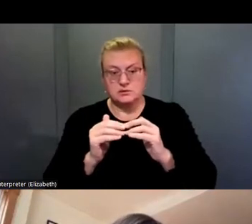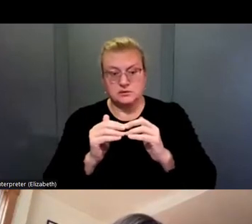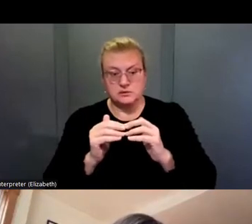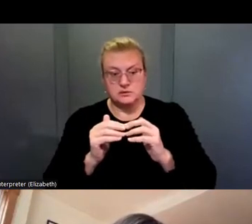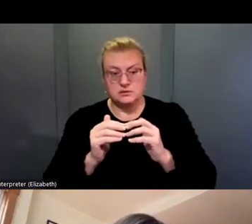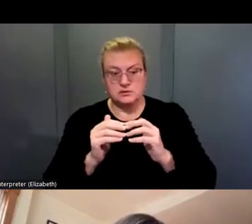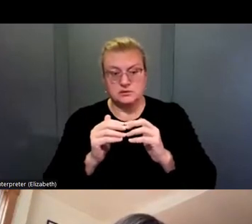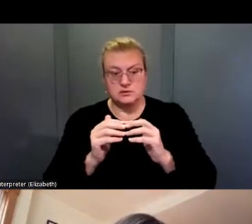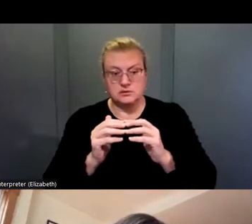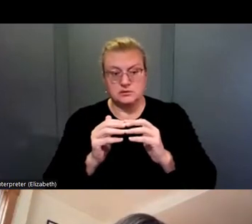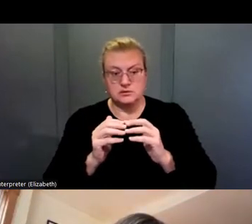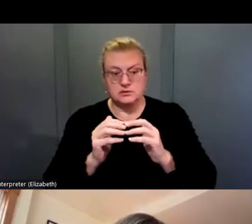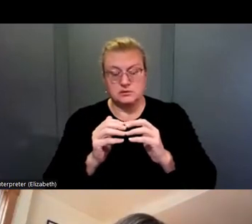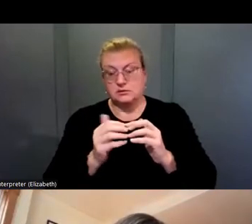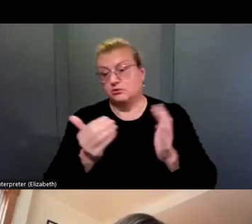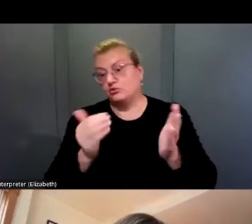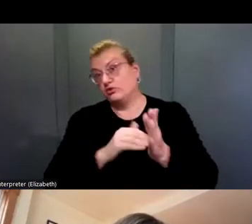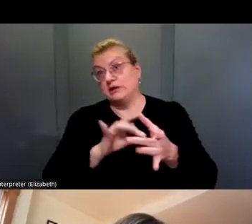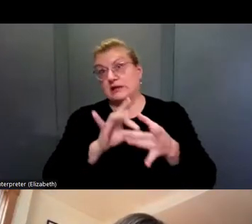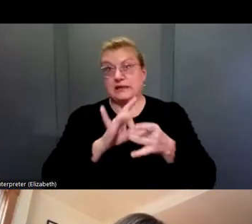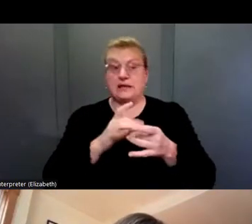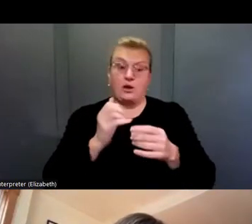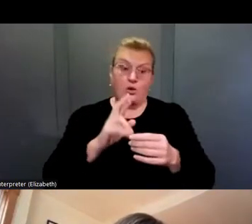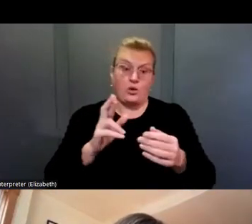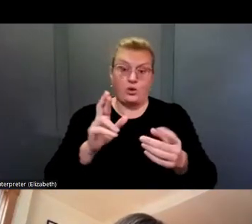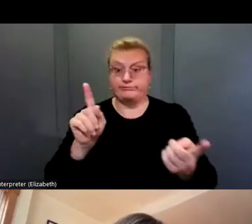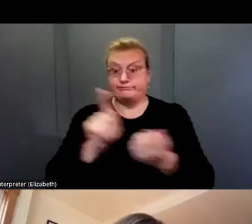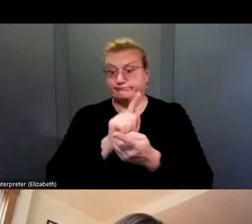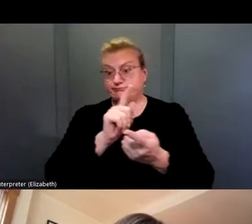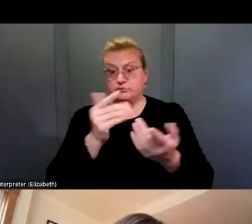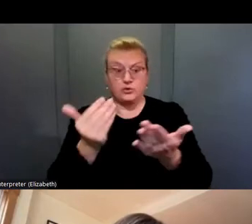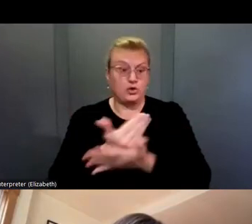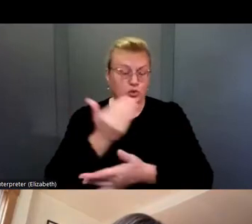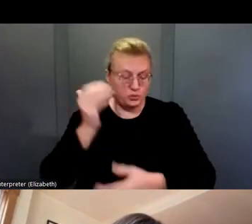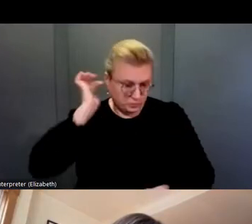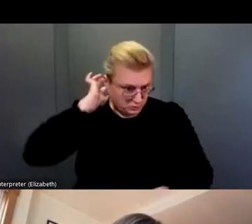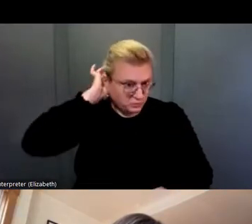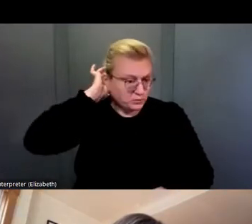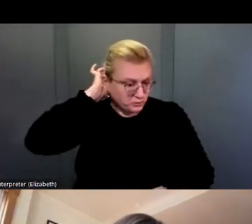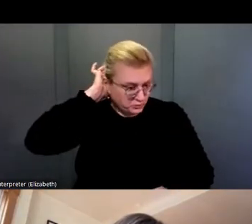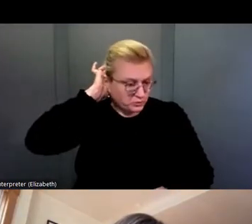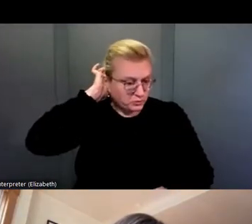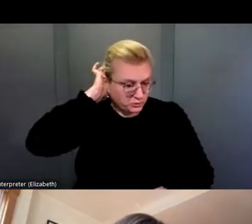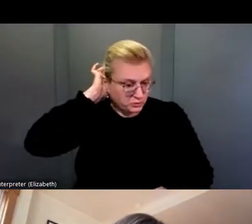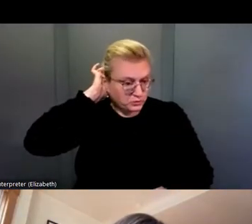reconnect or meet new ones, particularly I think there's been a lot of change